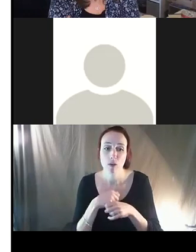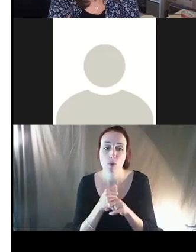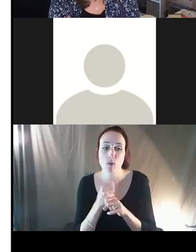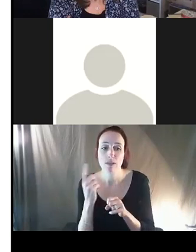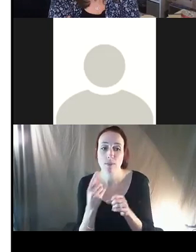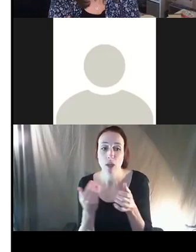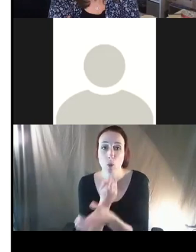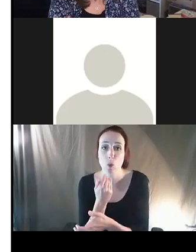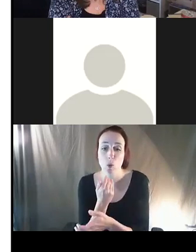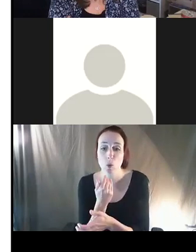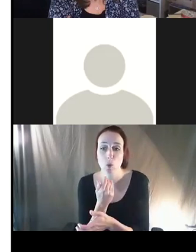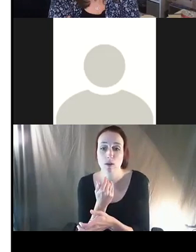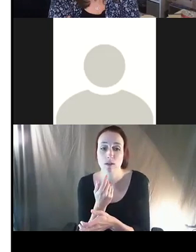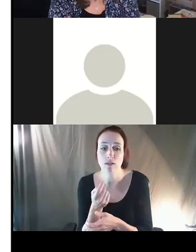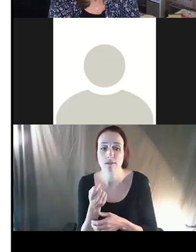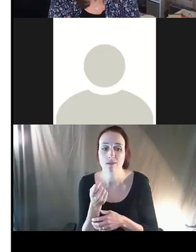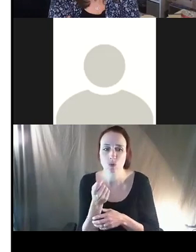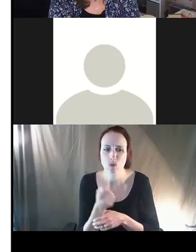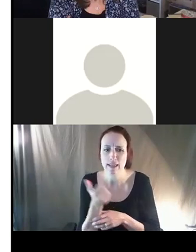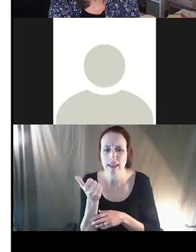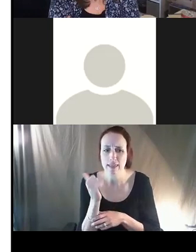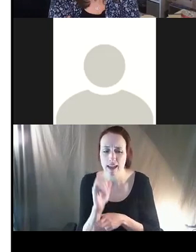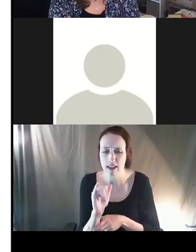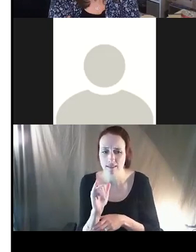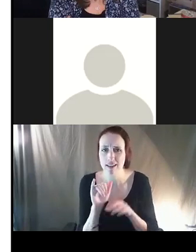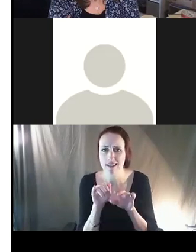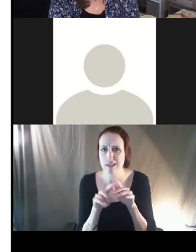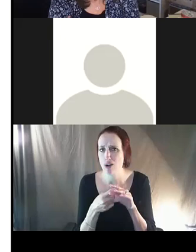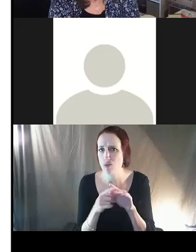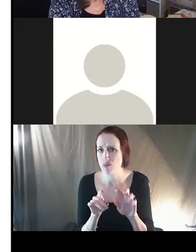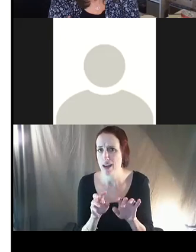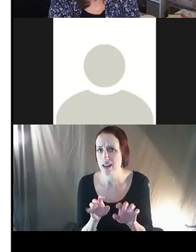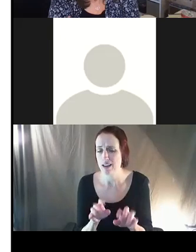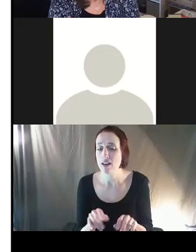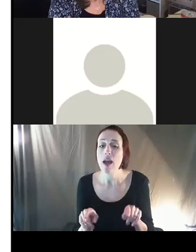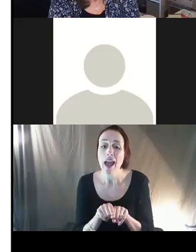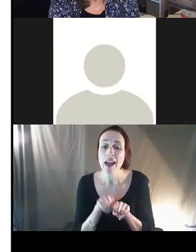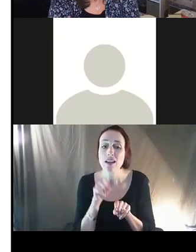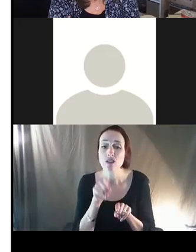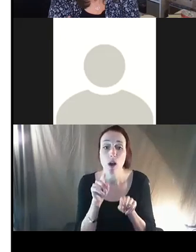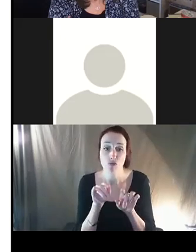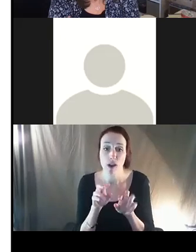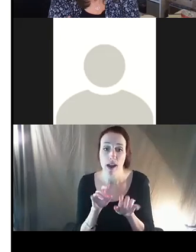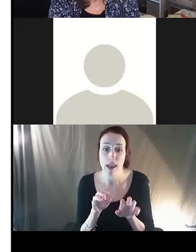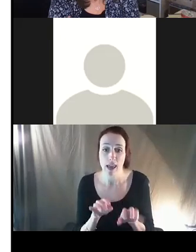score on your right that will adjust based on what